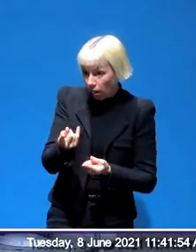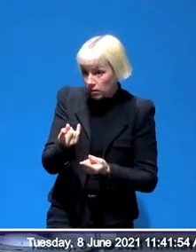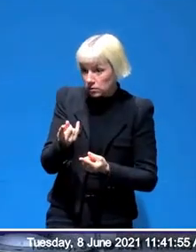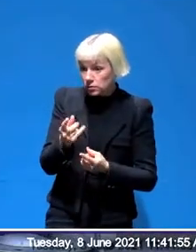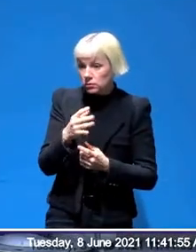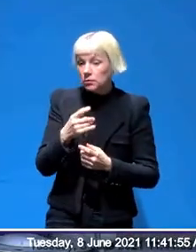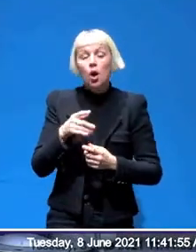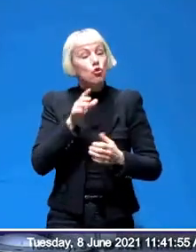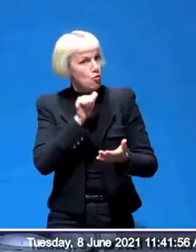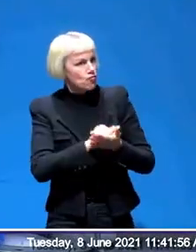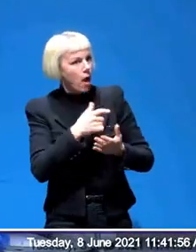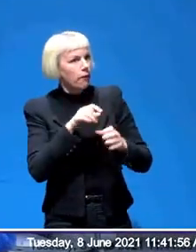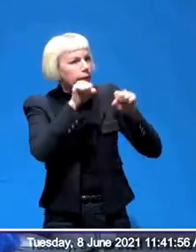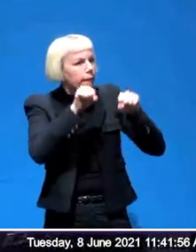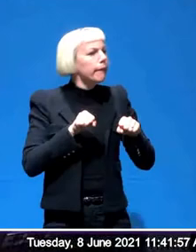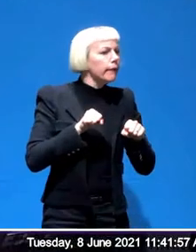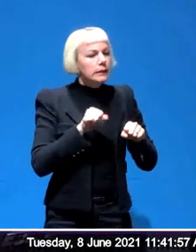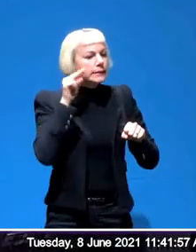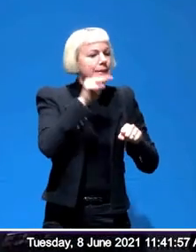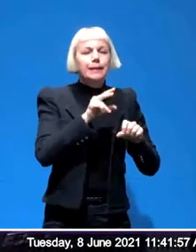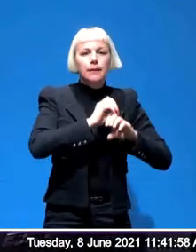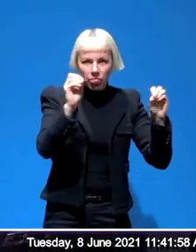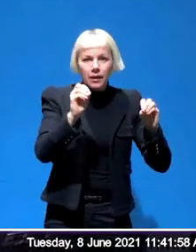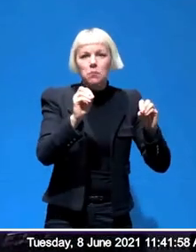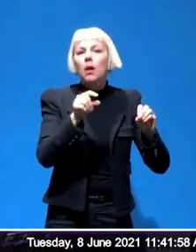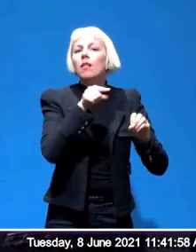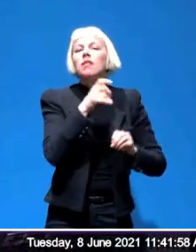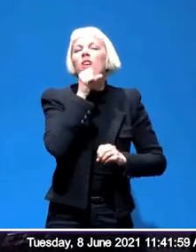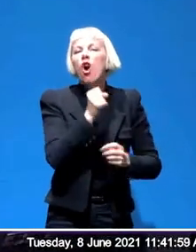No, I wasn't there. But I have been told by other people that he was.